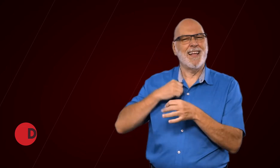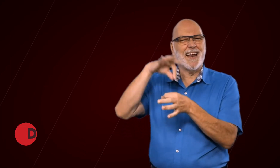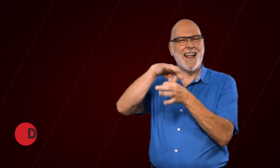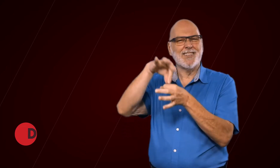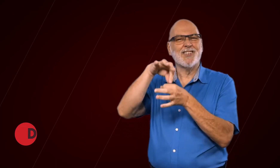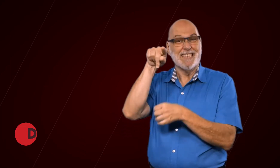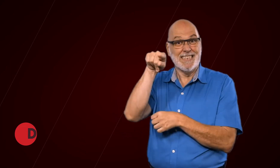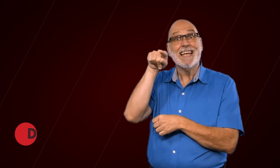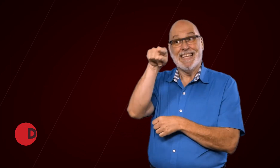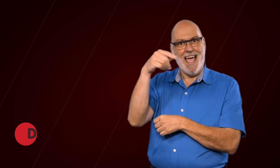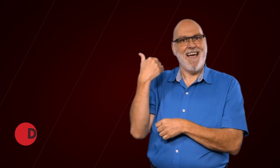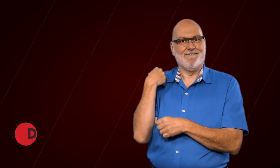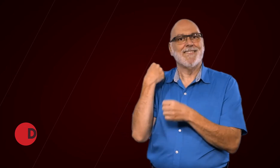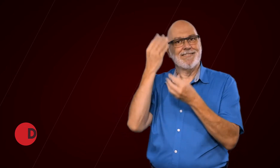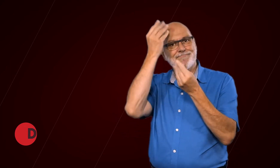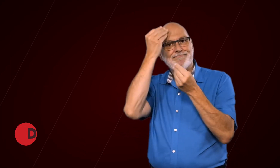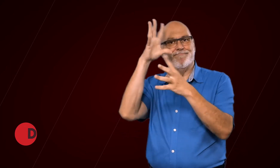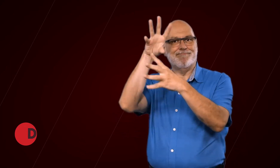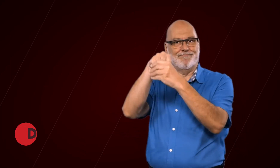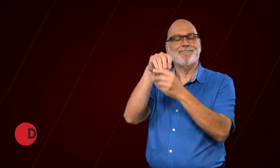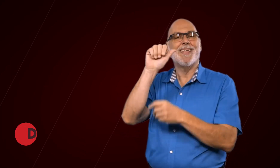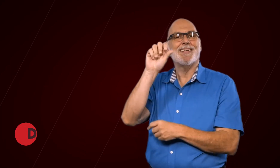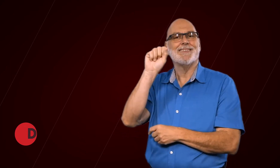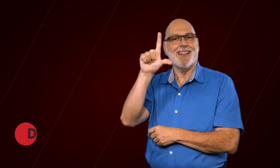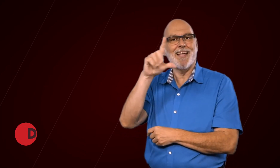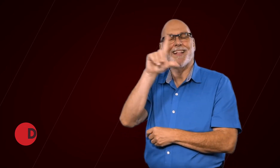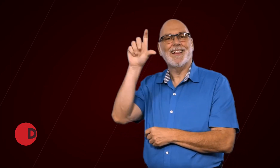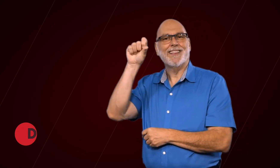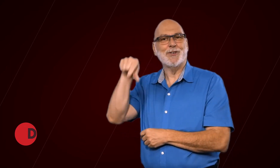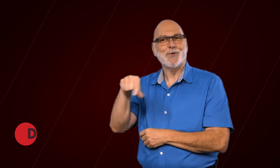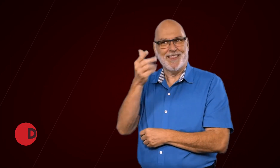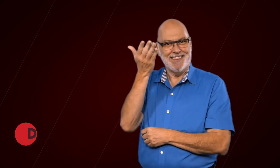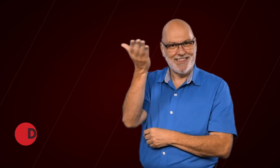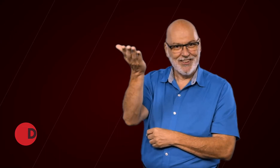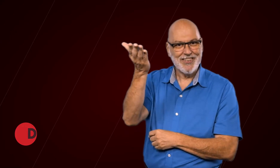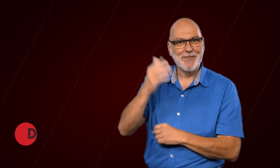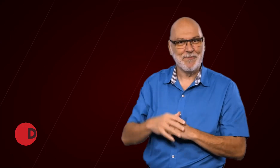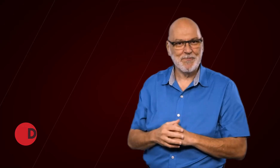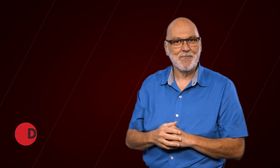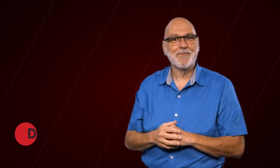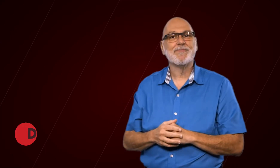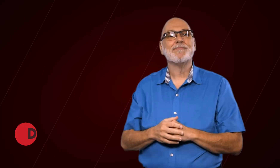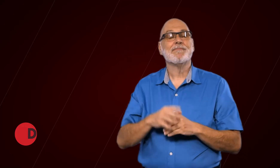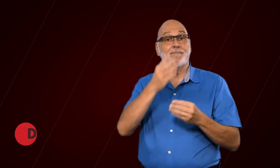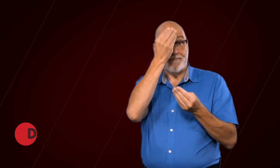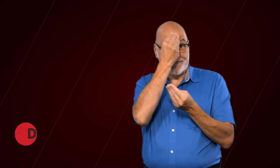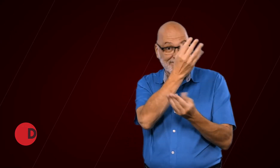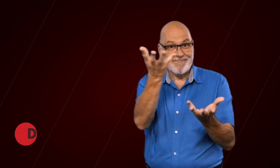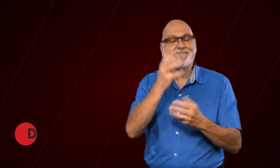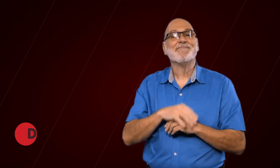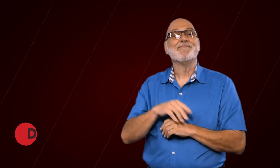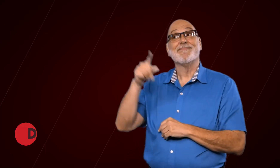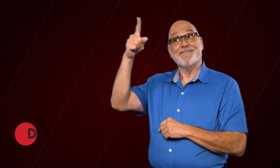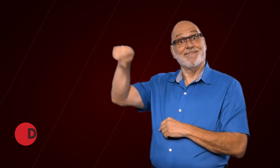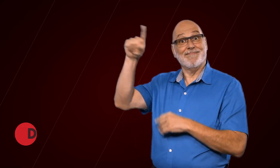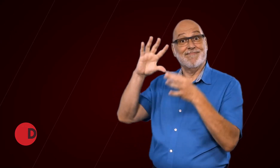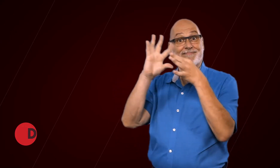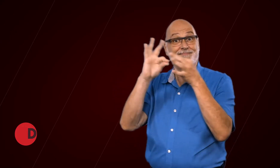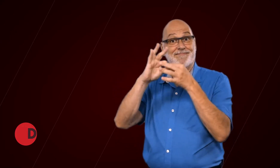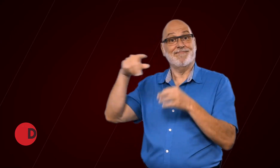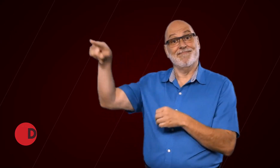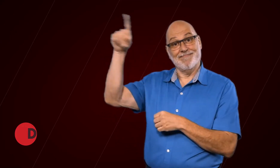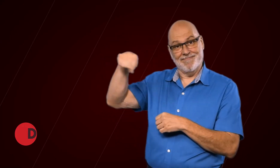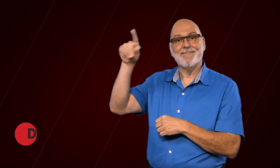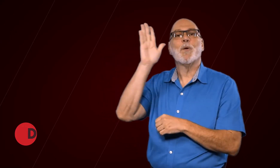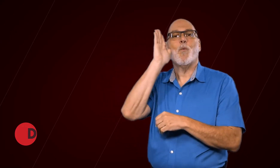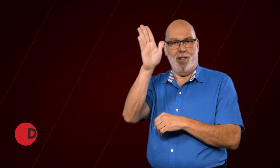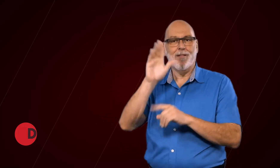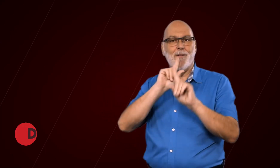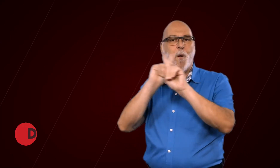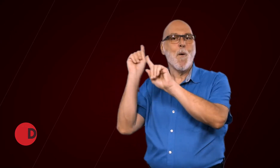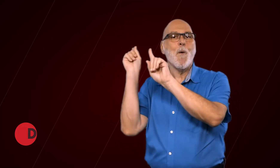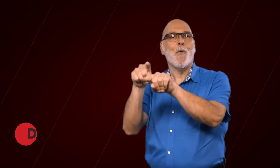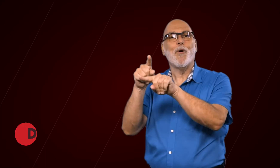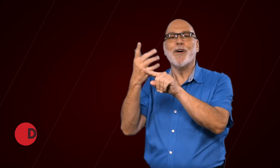information in ASL and LSQ. They say they have ordered